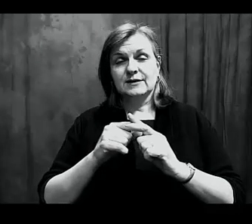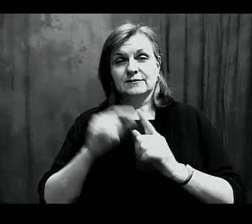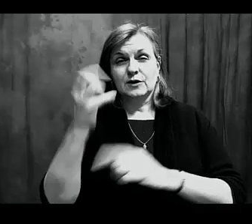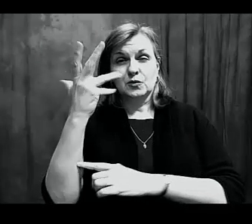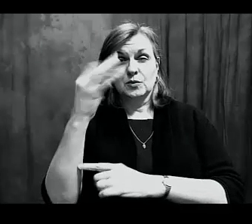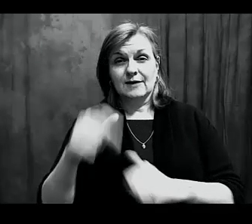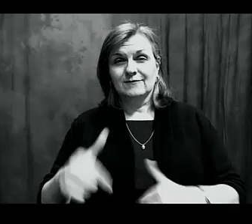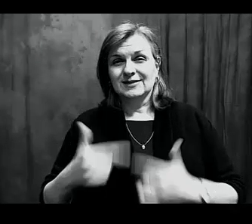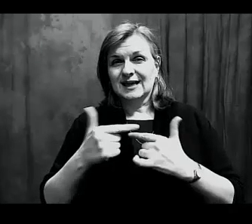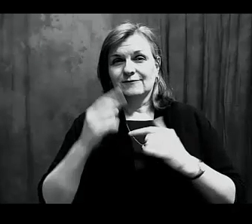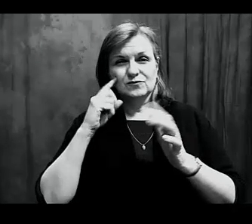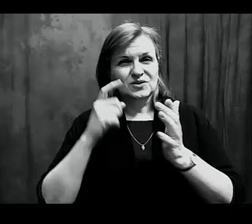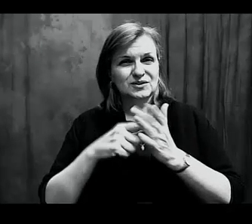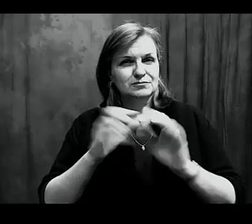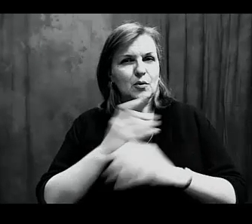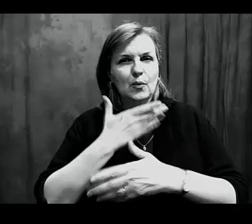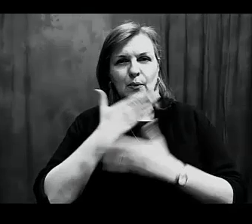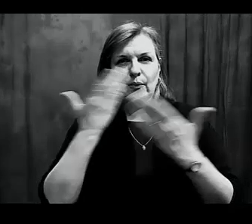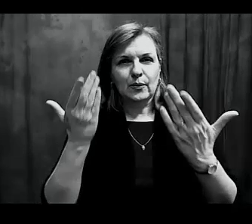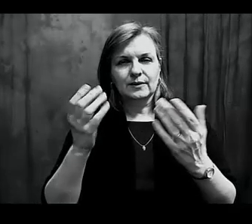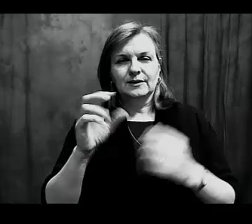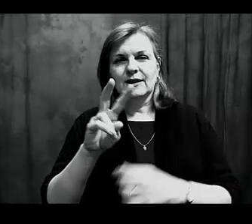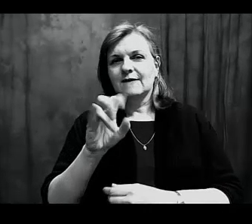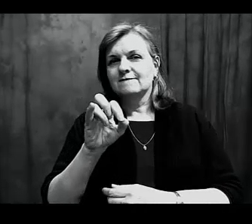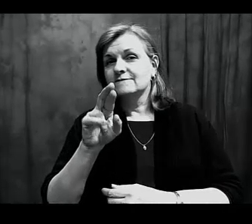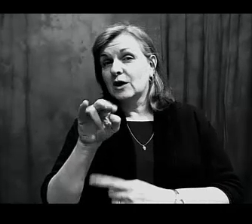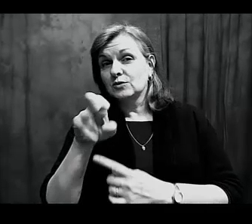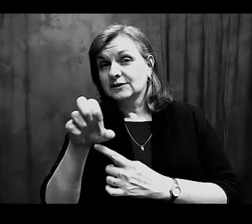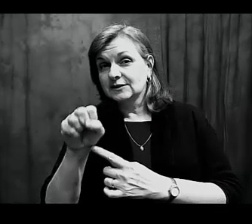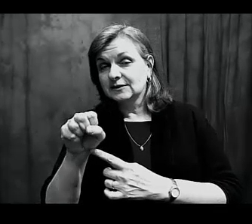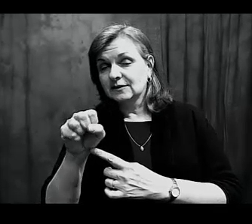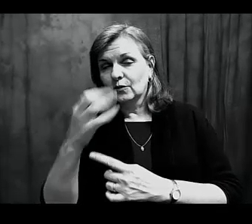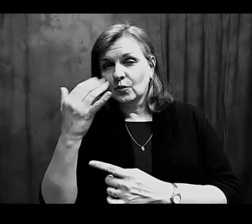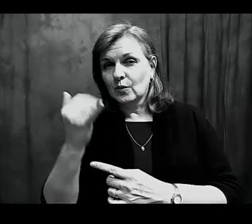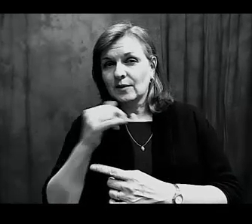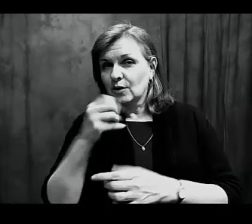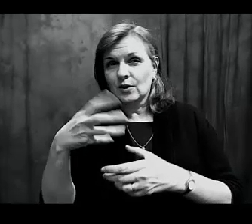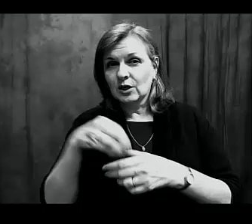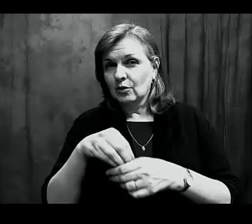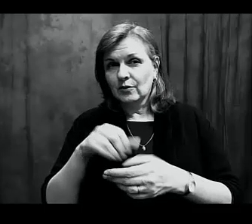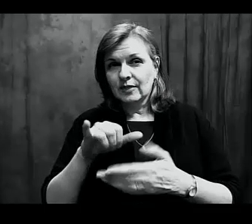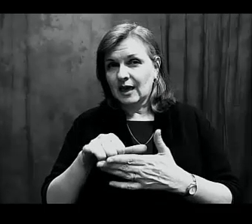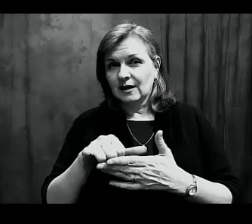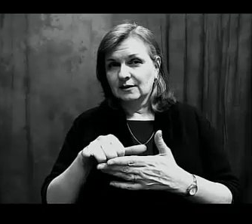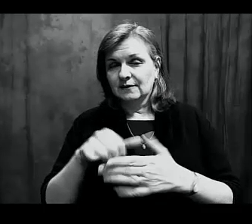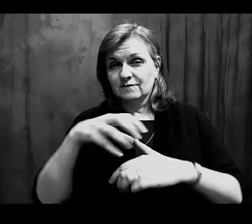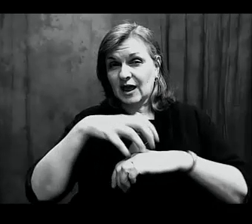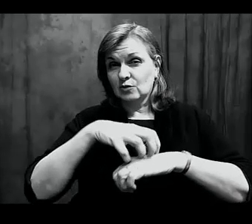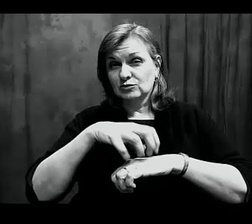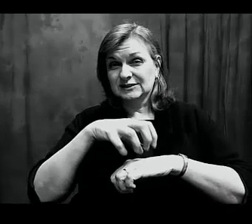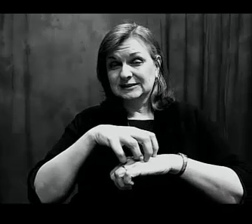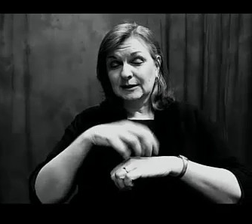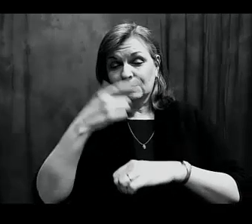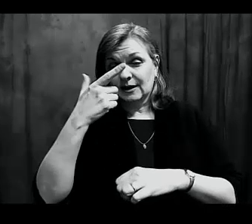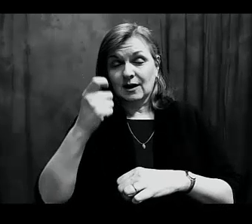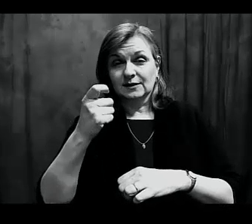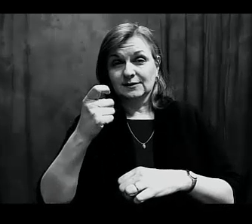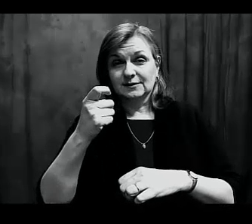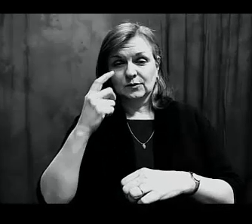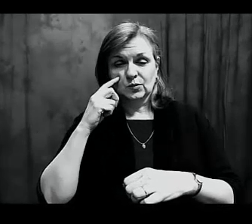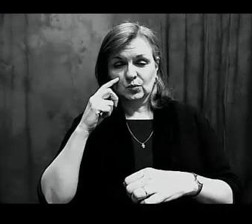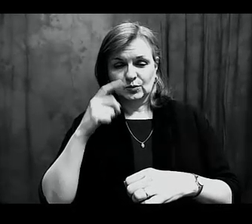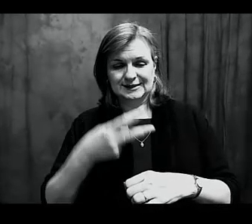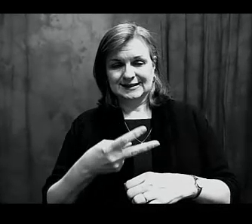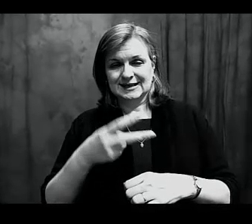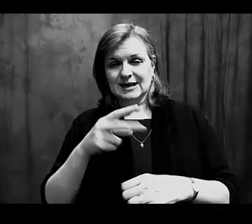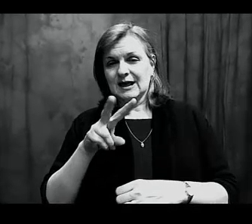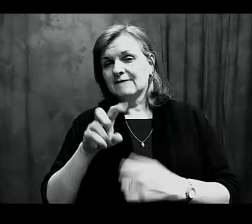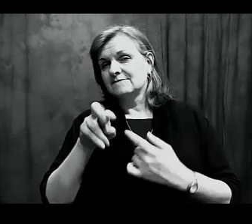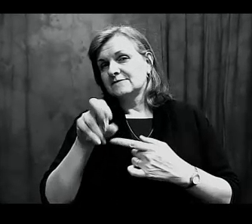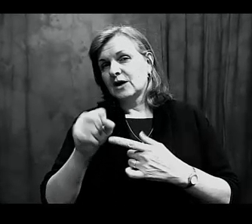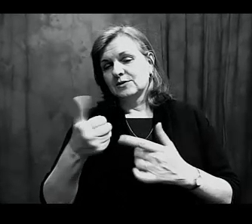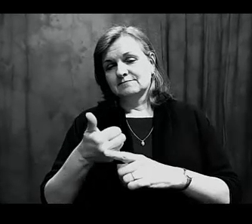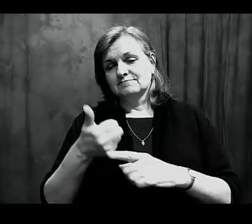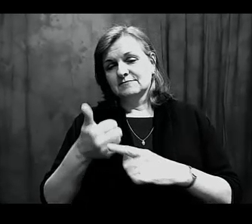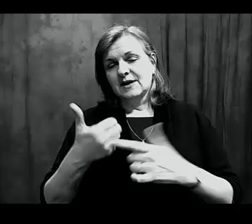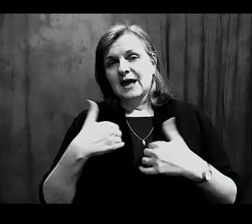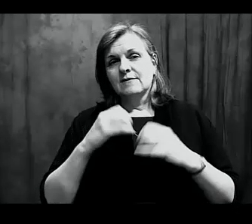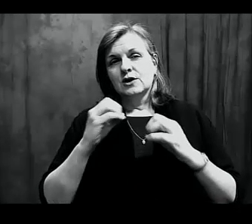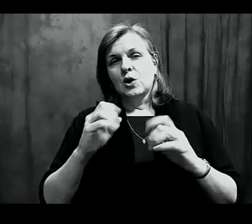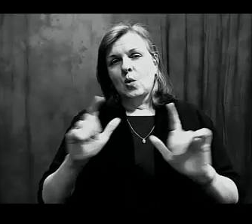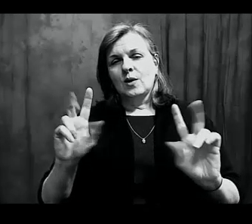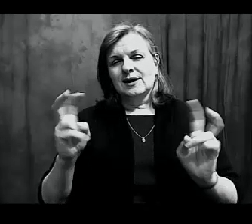so as you see this is our tree of life there are no viruses to be found on our tree of life so the reason we don't include them on our tree